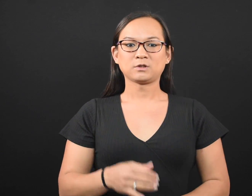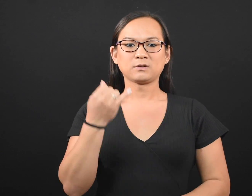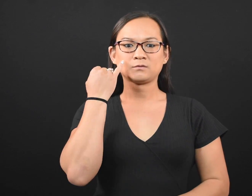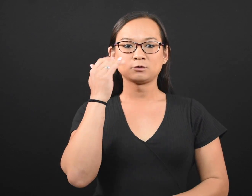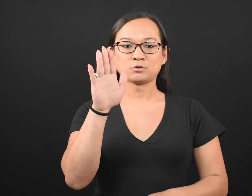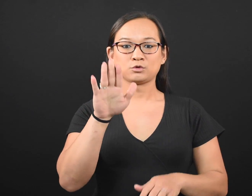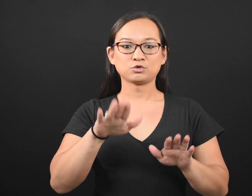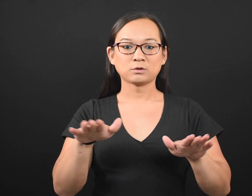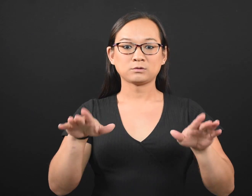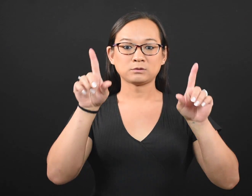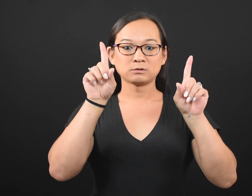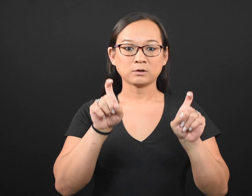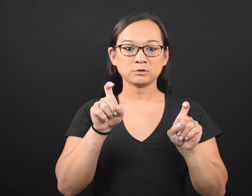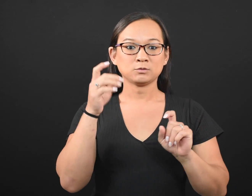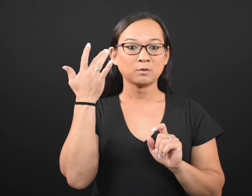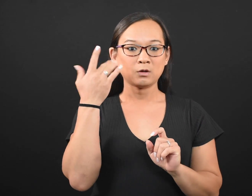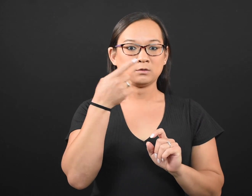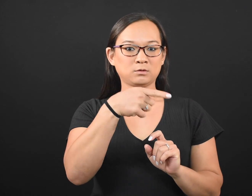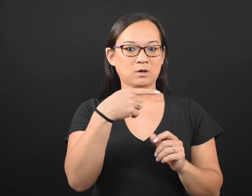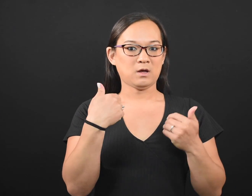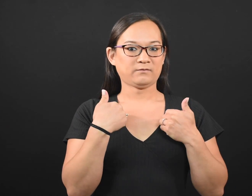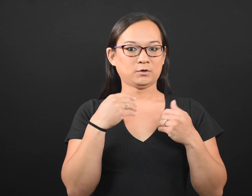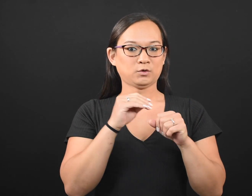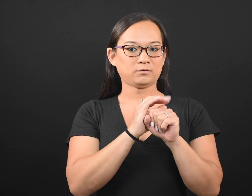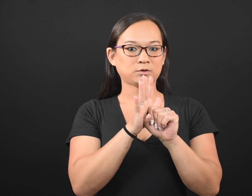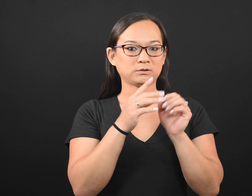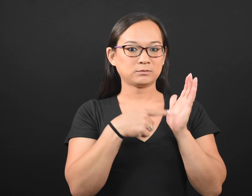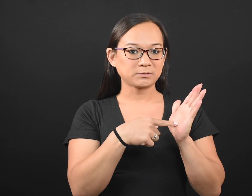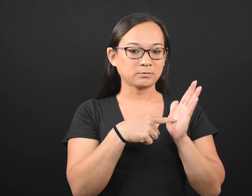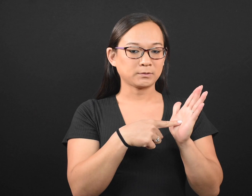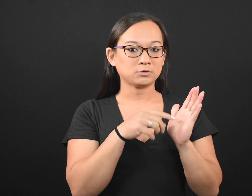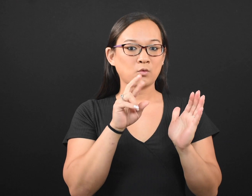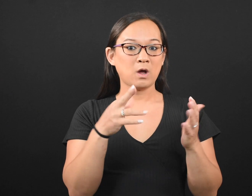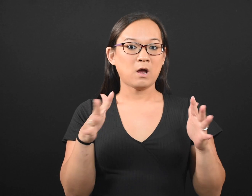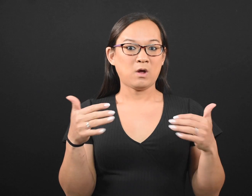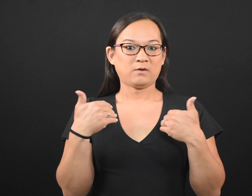If your child is tested because they have COVID-19 symptoms or have been in close contact